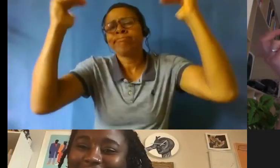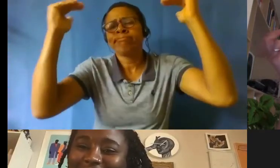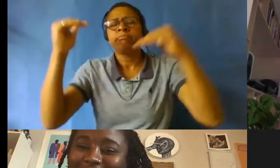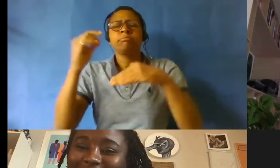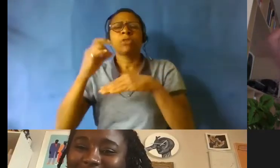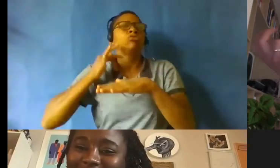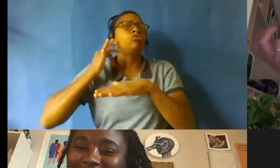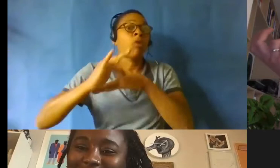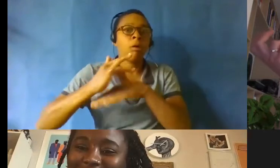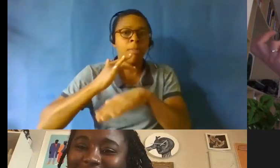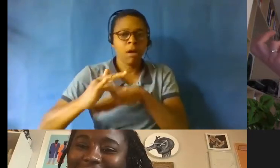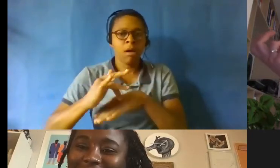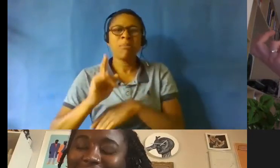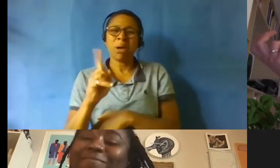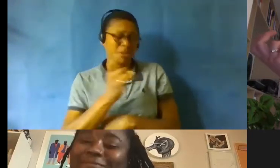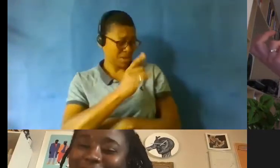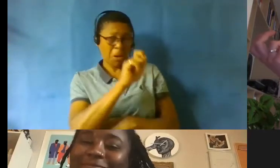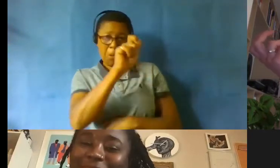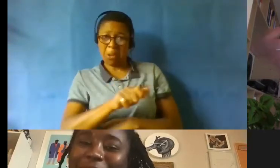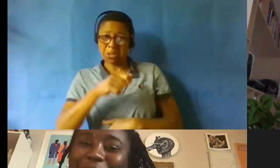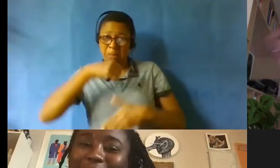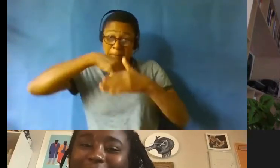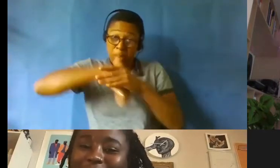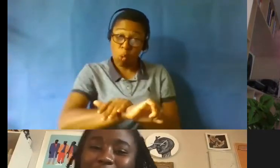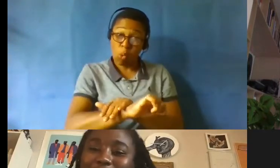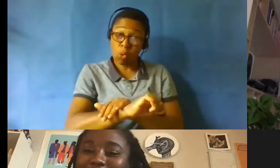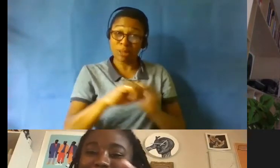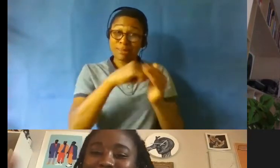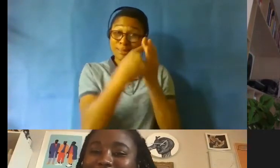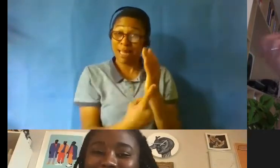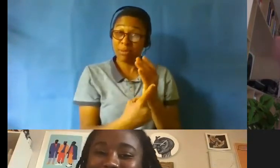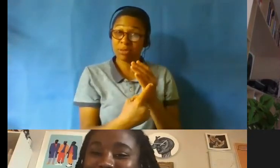don't have that high drama mm-hmm or it's not so easy to say this is like a